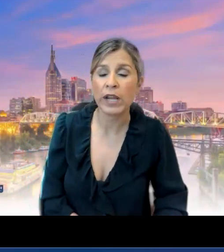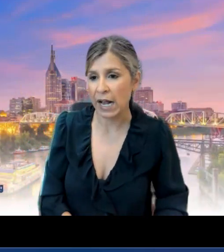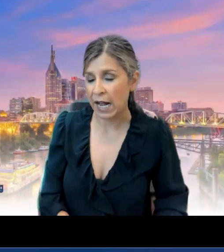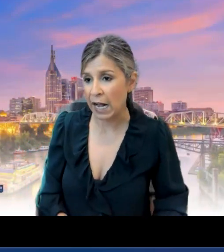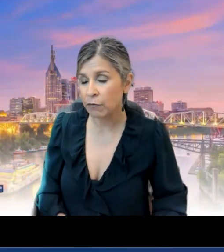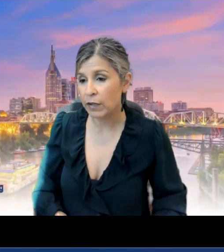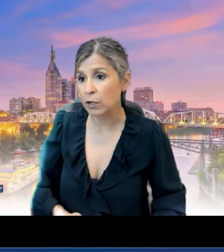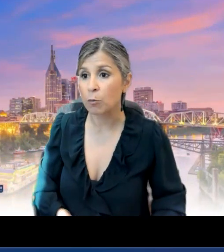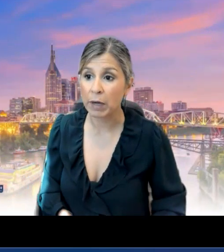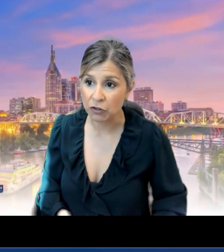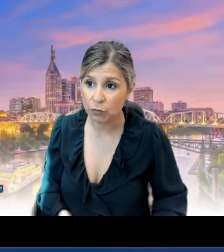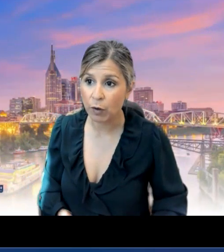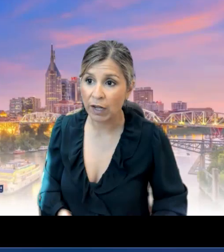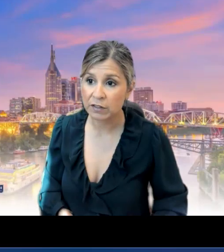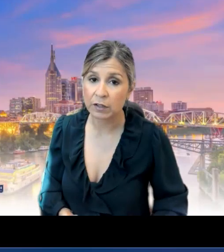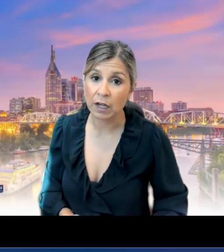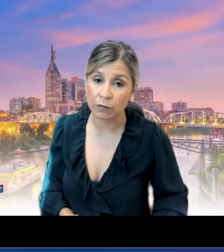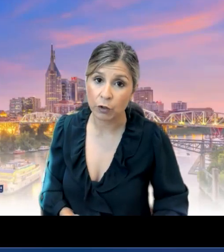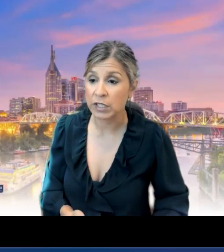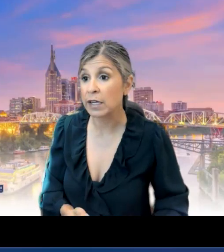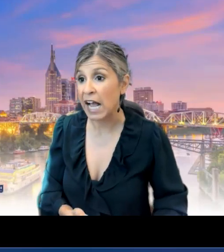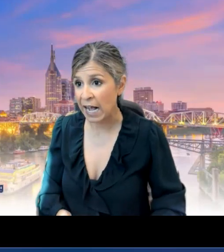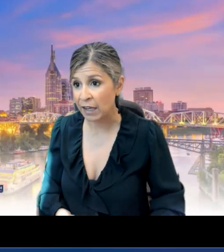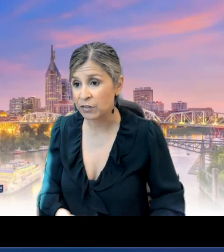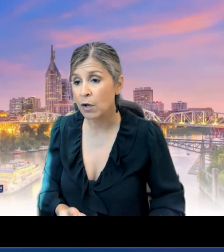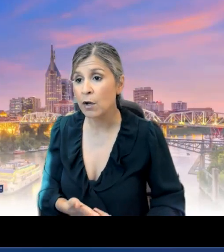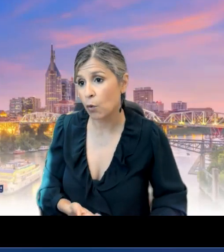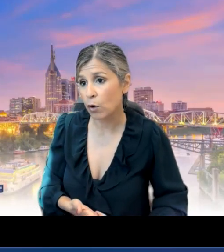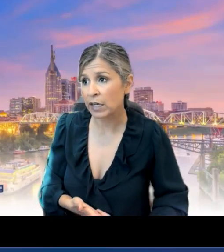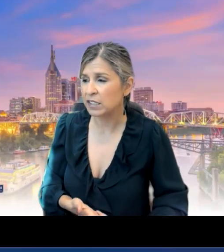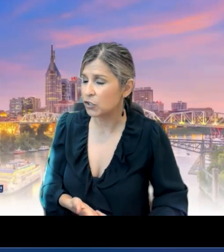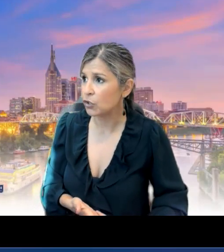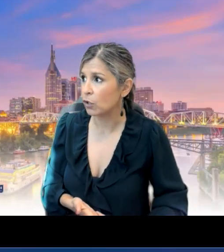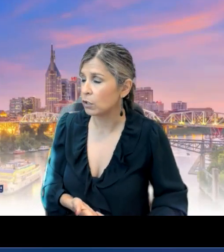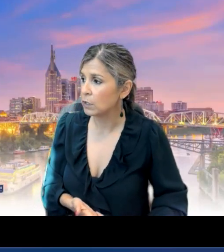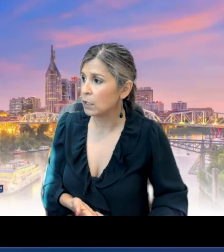We have in our budget request to the Governor did ask for an additional,